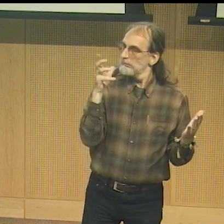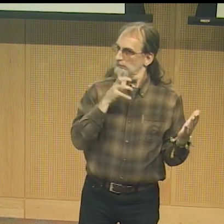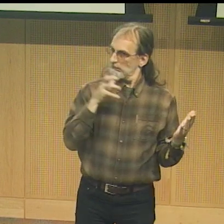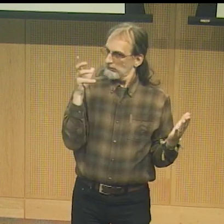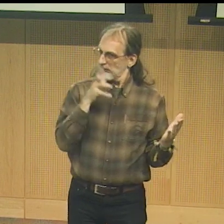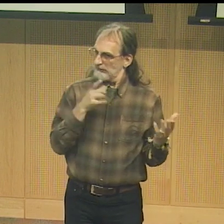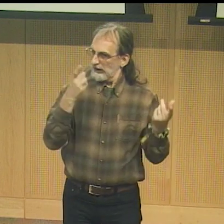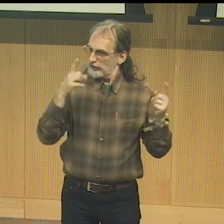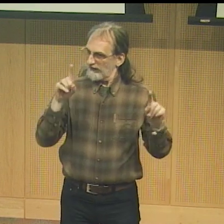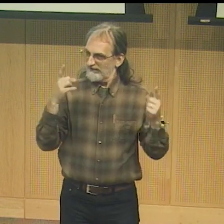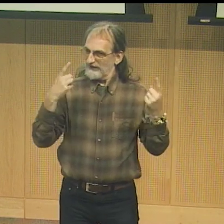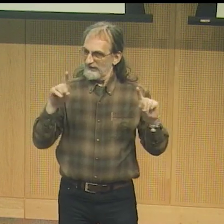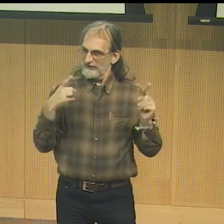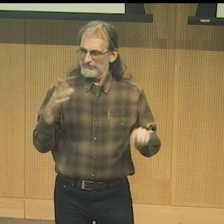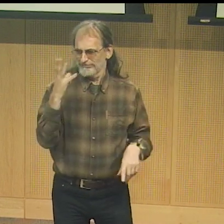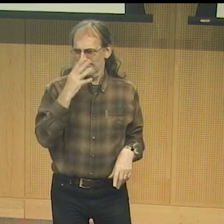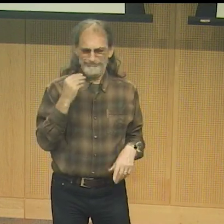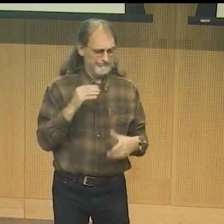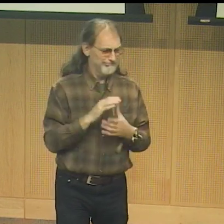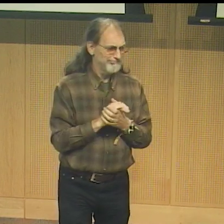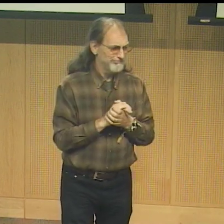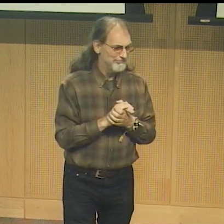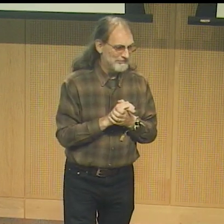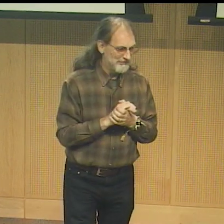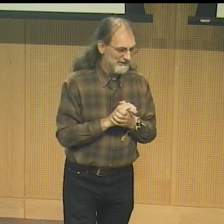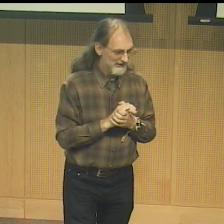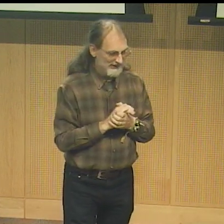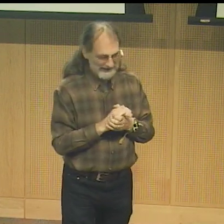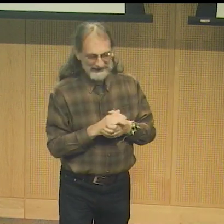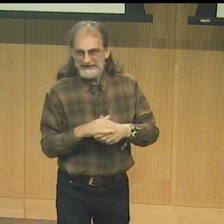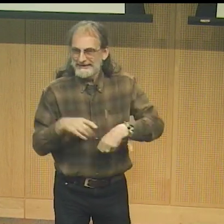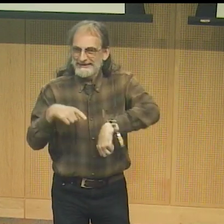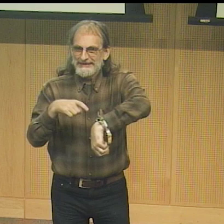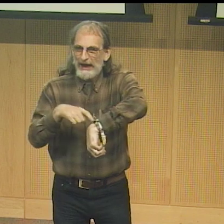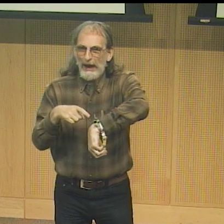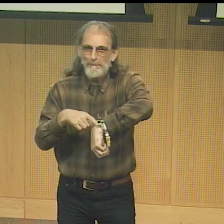it was an amazing time for Deaf people. Deaf people had a successful life.